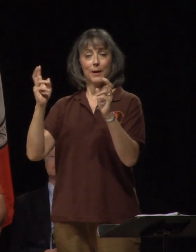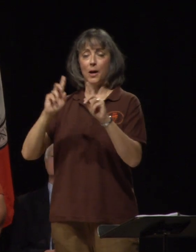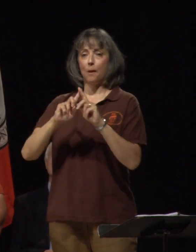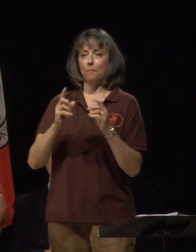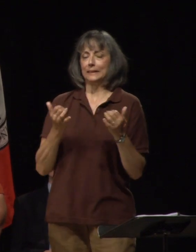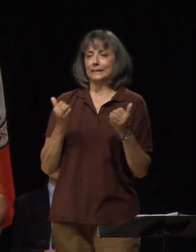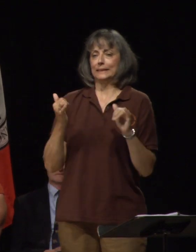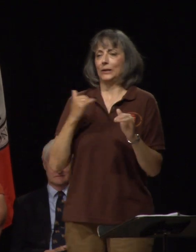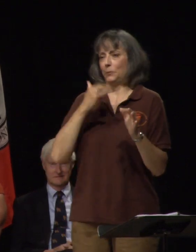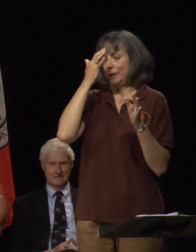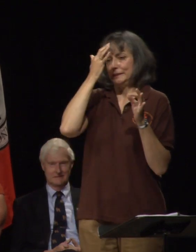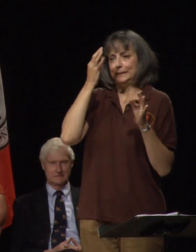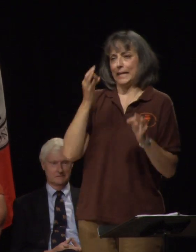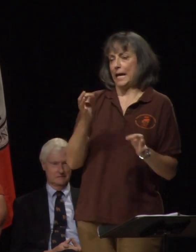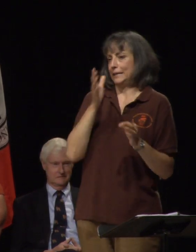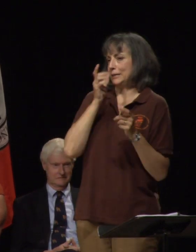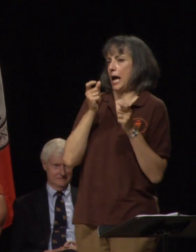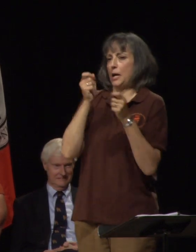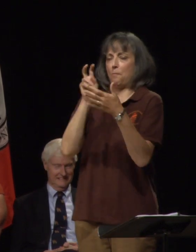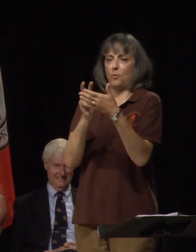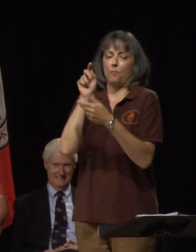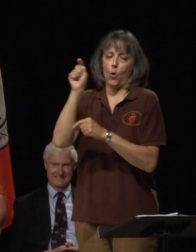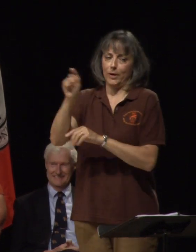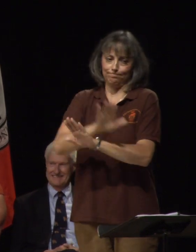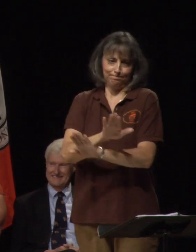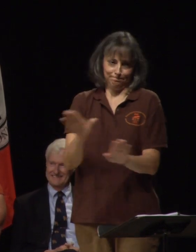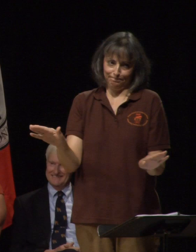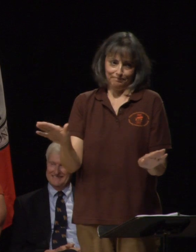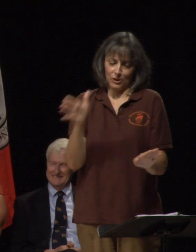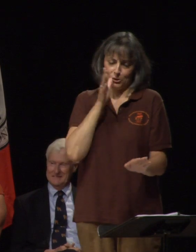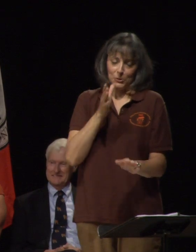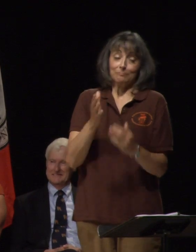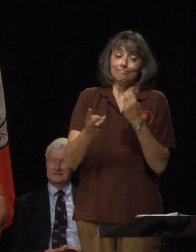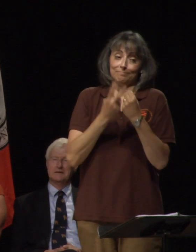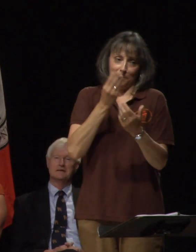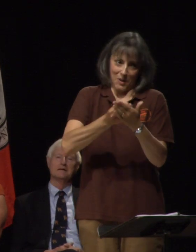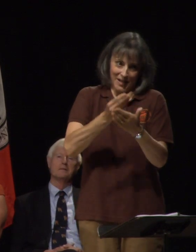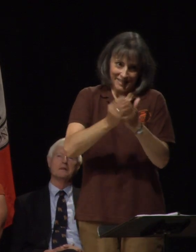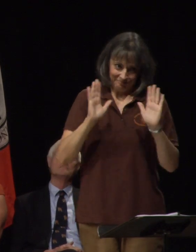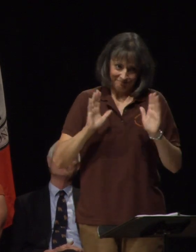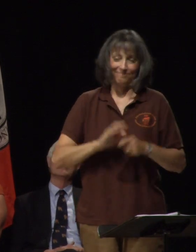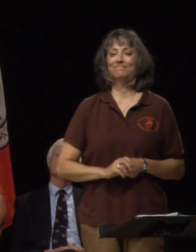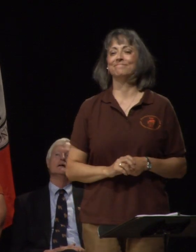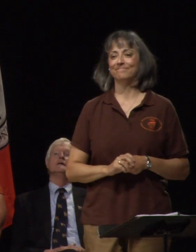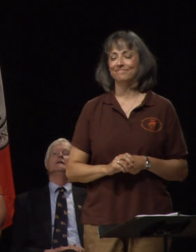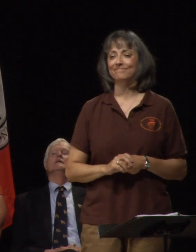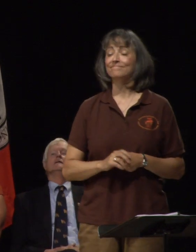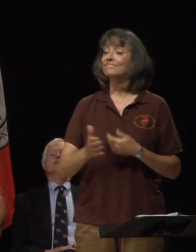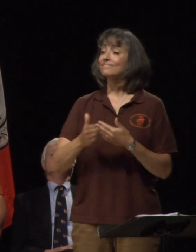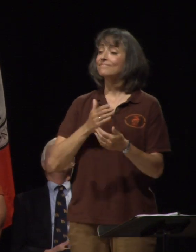WE CHOSE NOT TO GIVE HIM THAT PROMOTION THIS YEAR. I ALSO WANT TO THANK THATCHER.